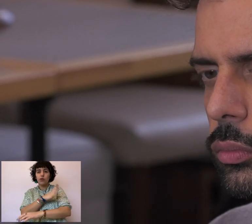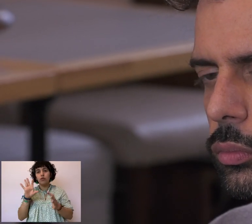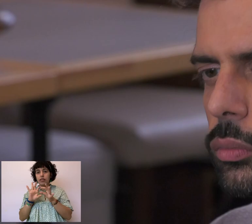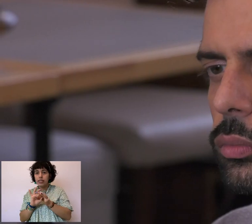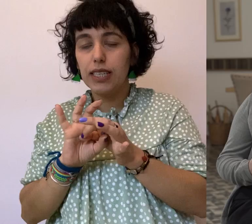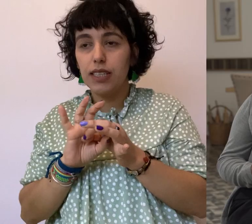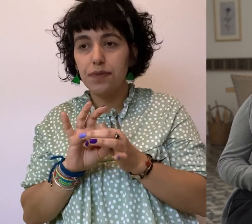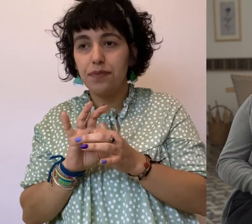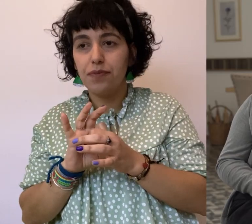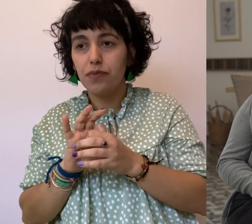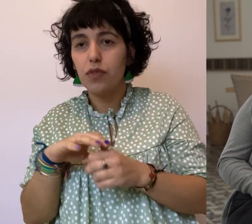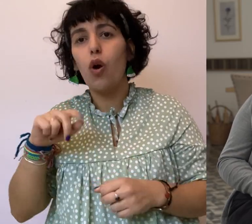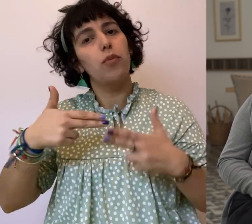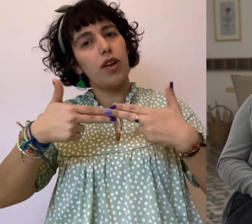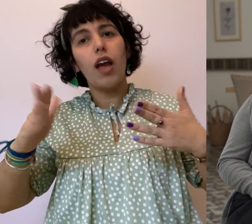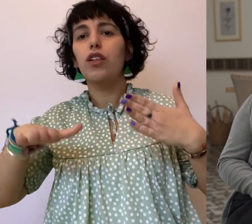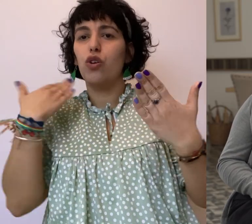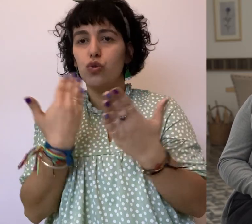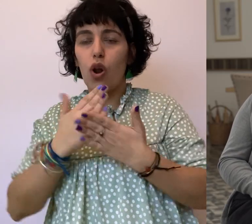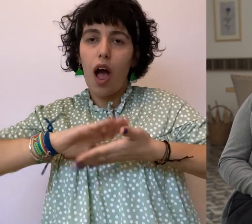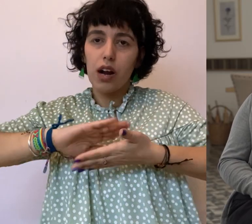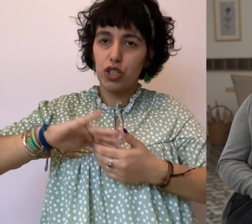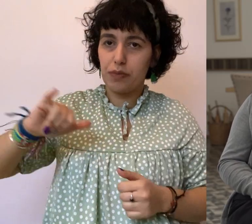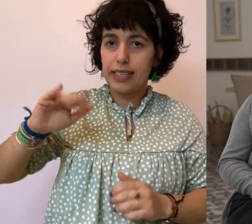Then, I went to my friends after that event.